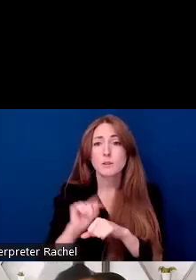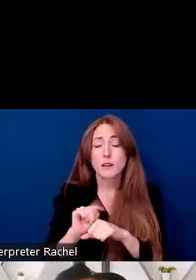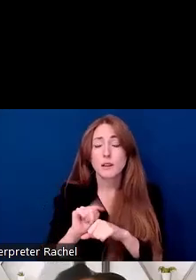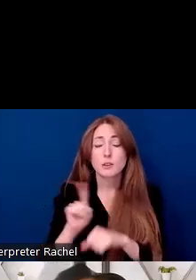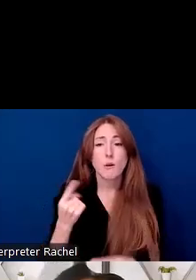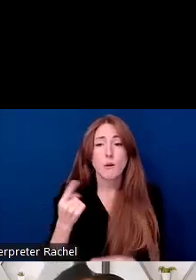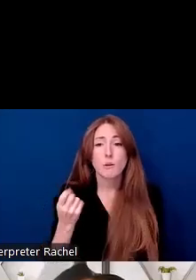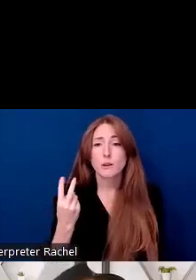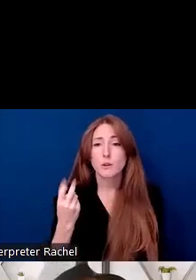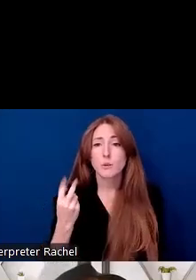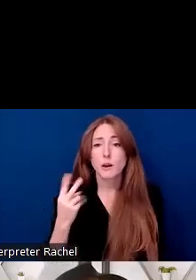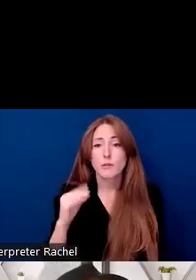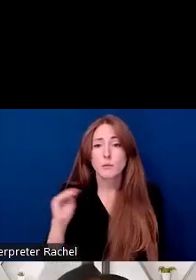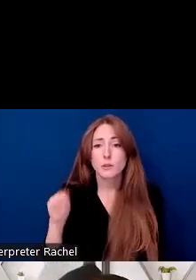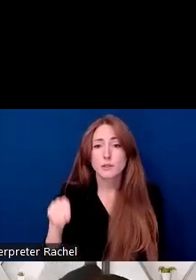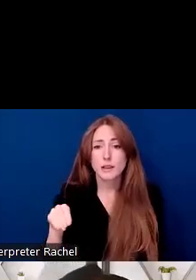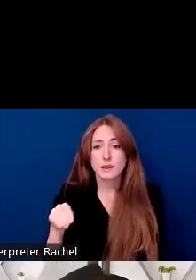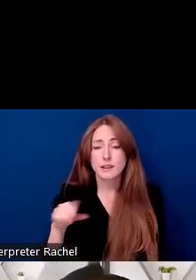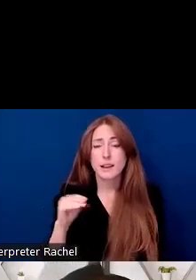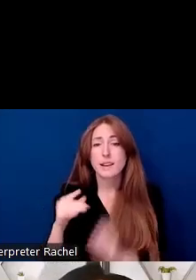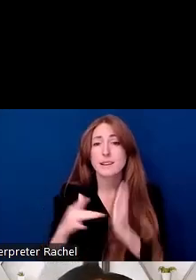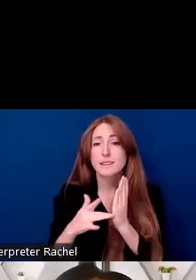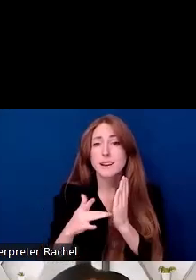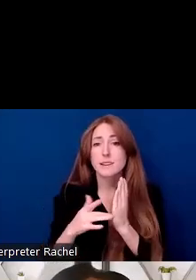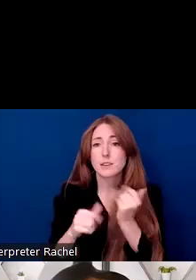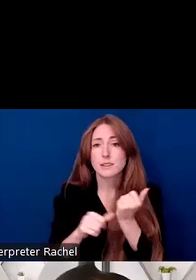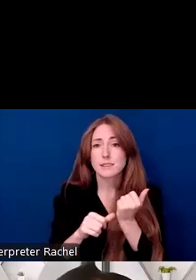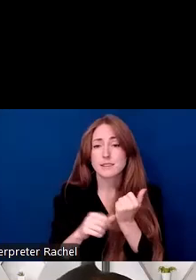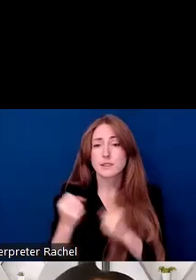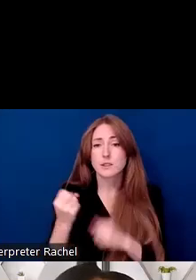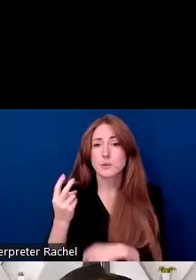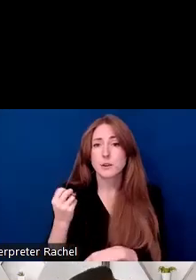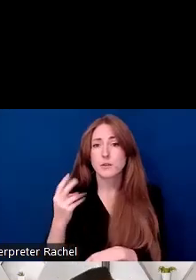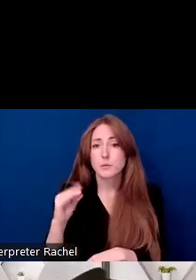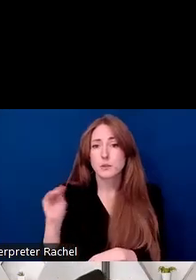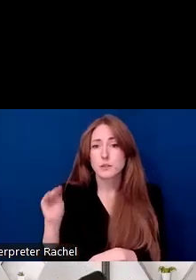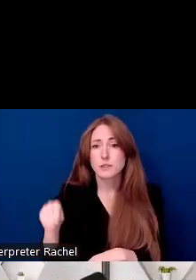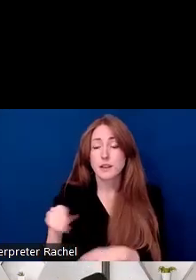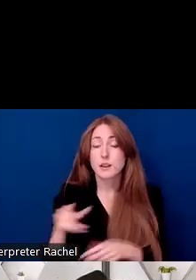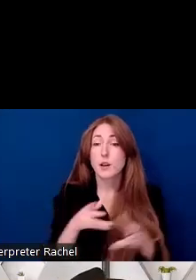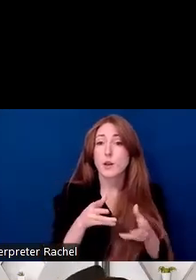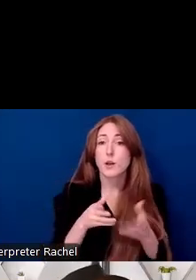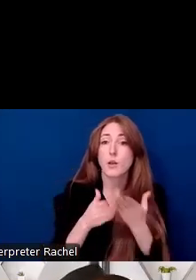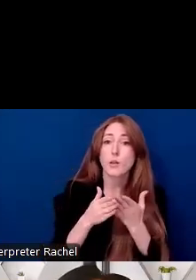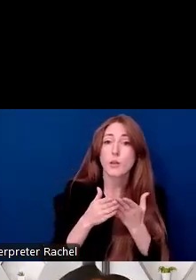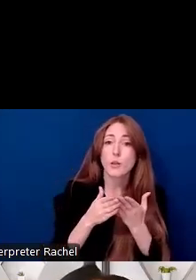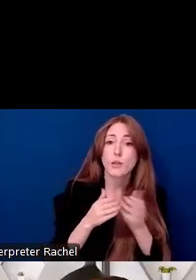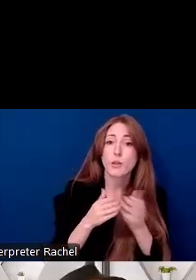and centralized technical assistant 12%, while the other or the rest of types of KT intervention